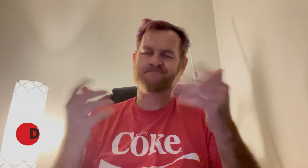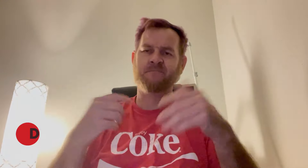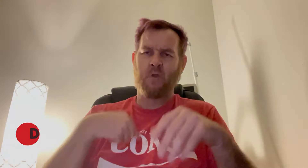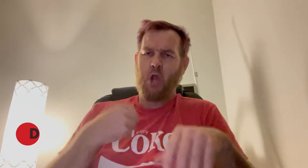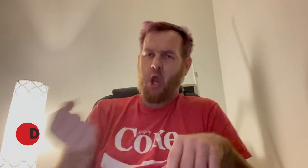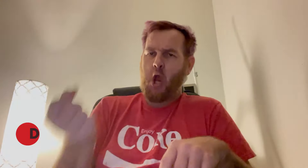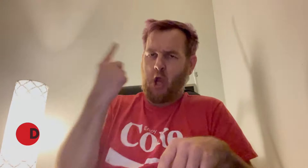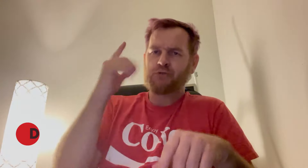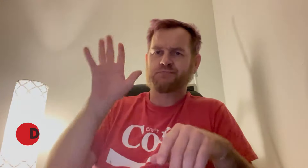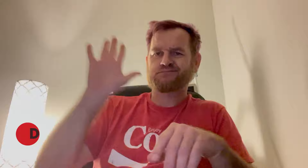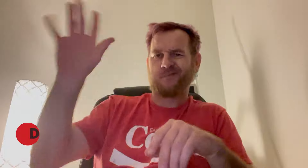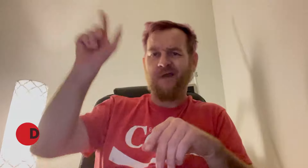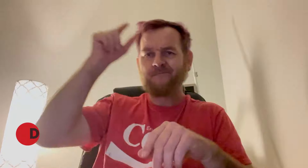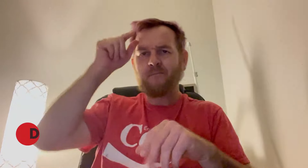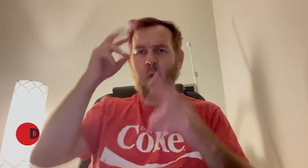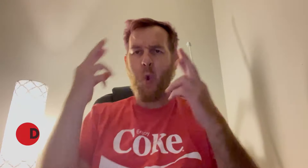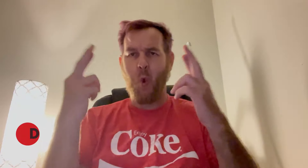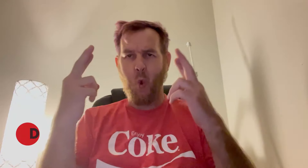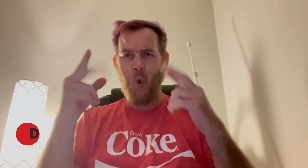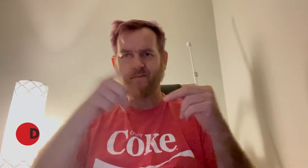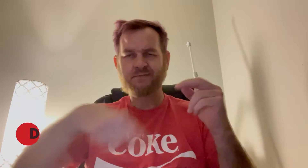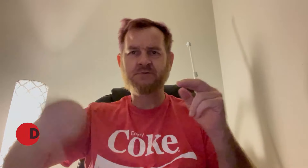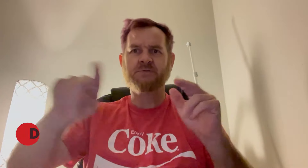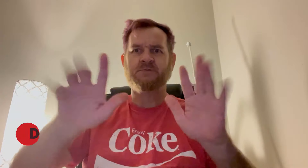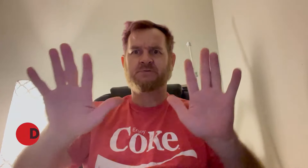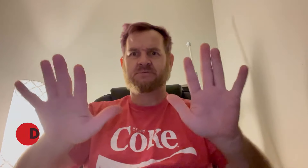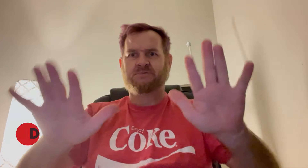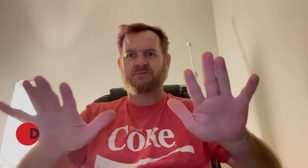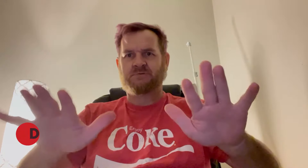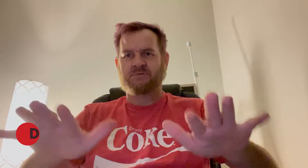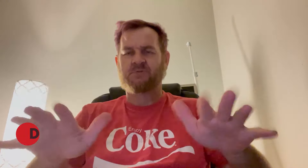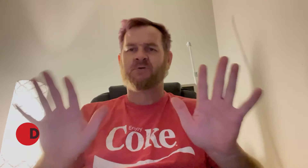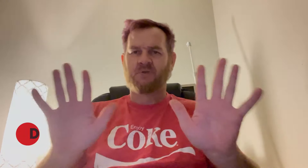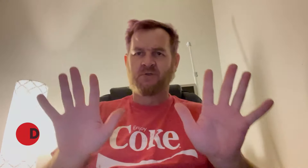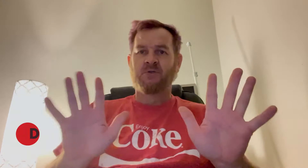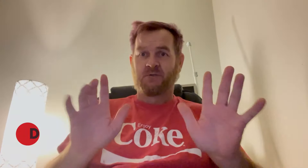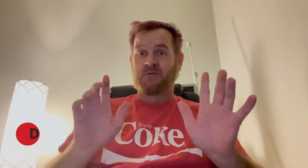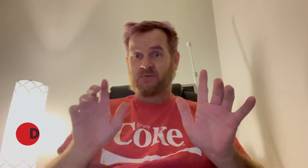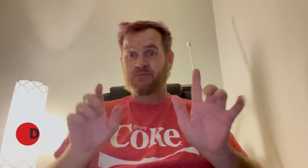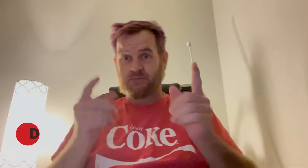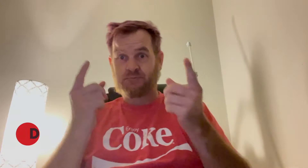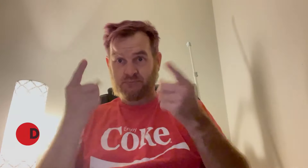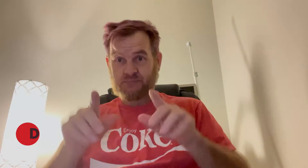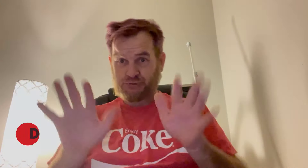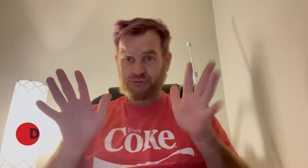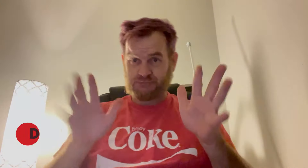I understand that the government was hoping things would settle over time and after the truckers made their voices heard,